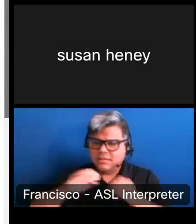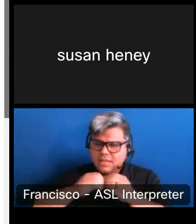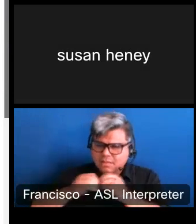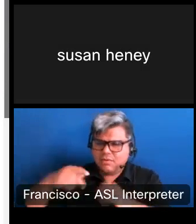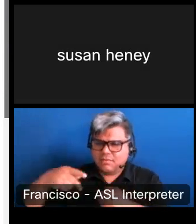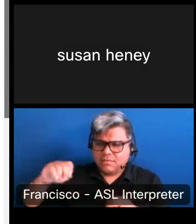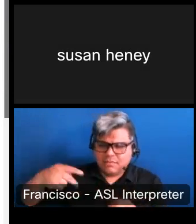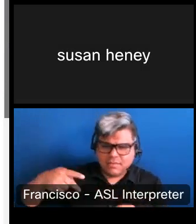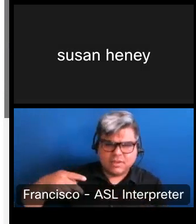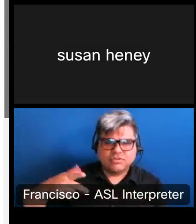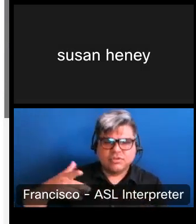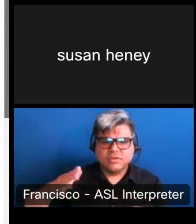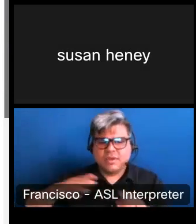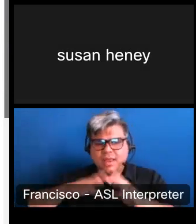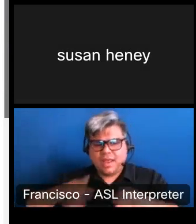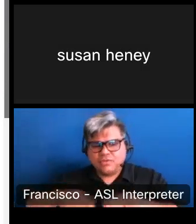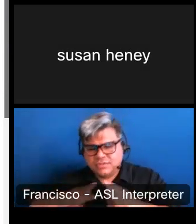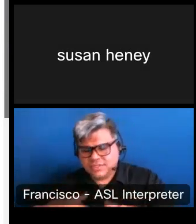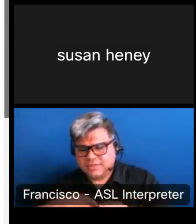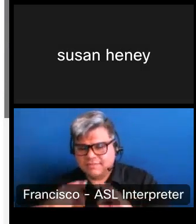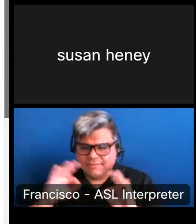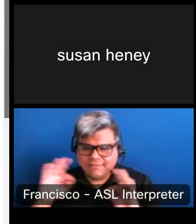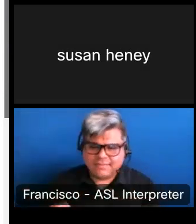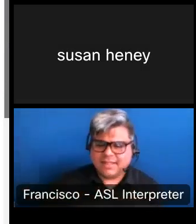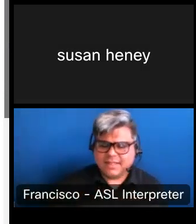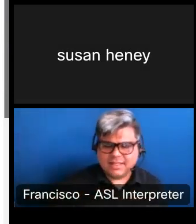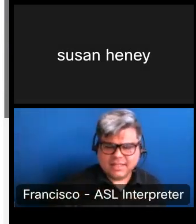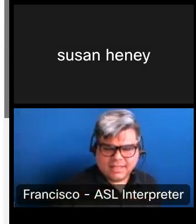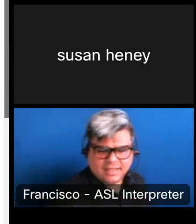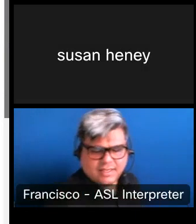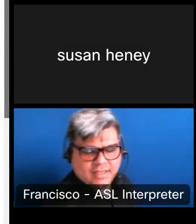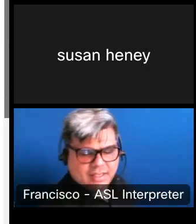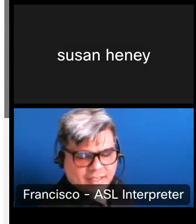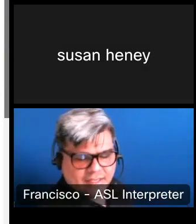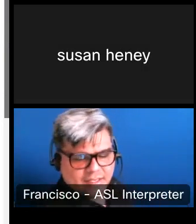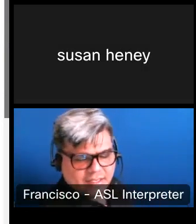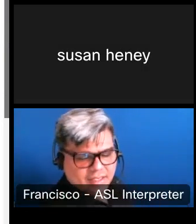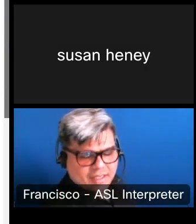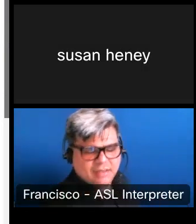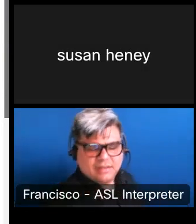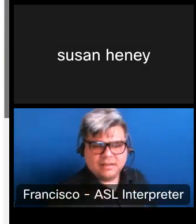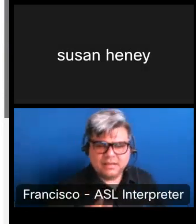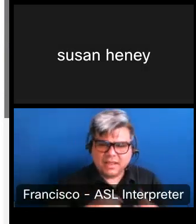housing, family, and living arrangements, transportation, and income and poverty.